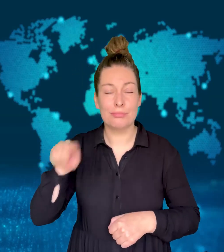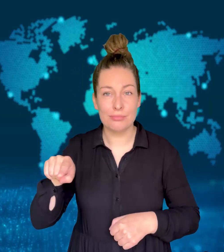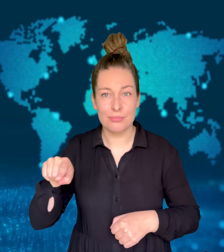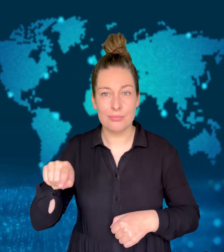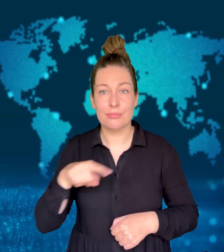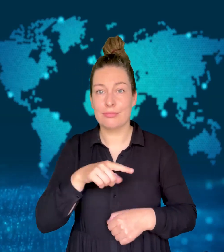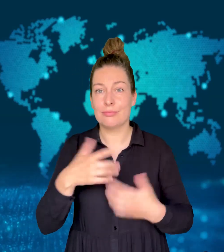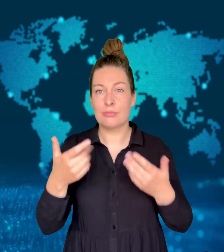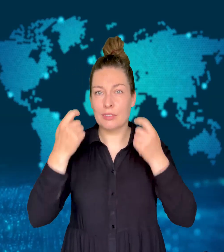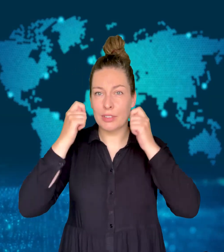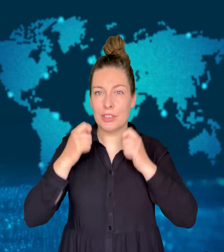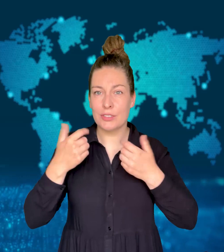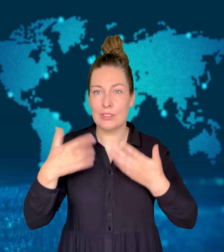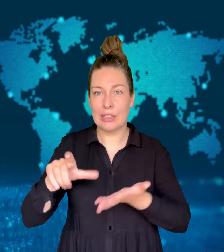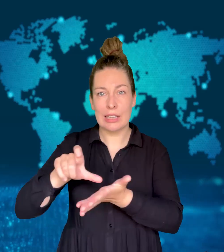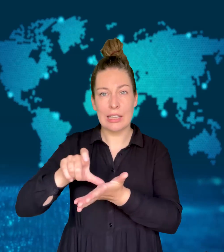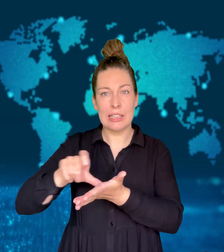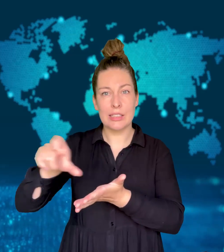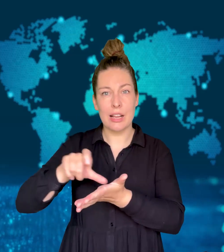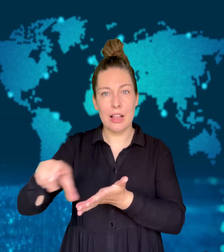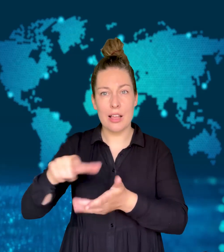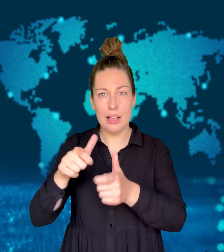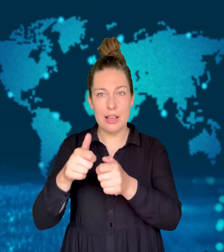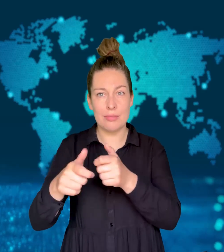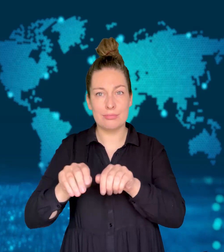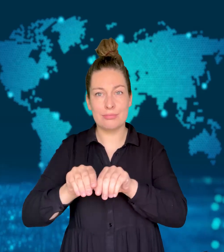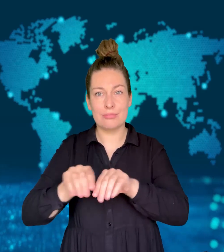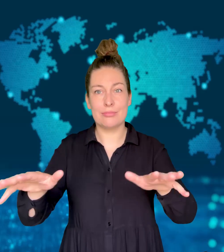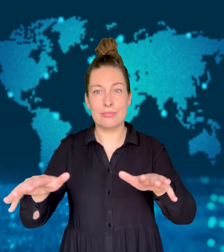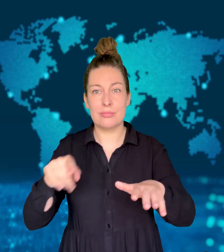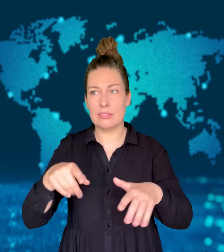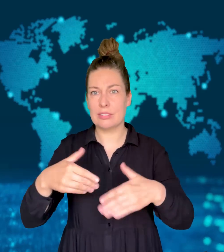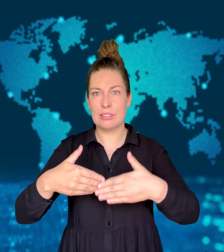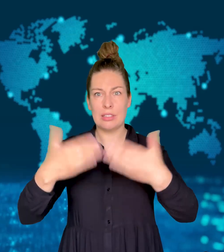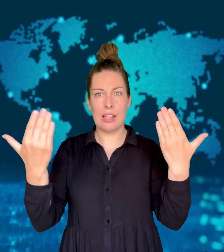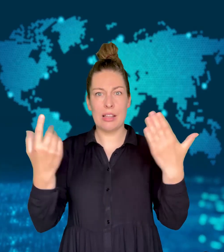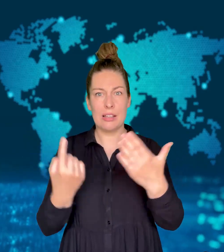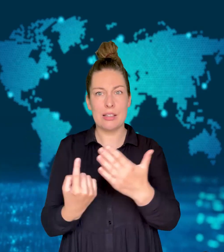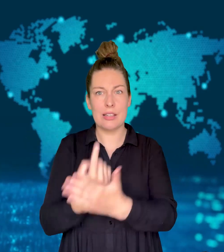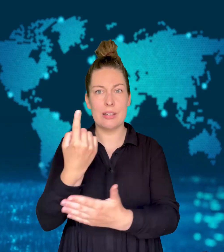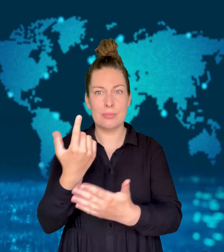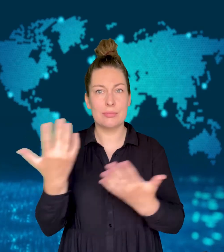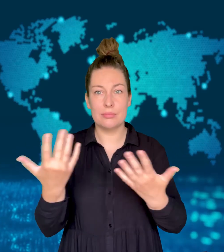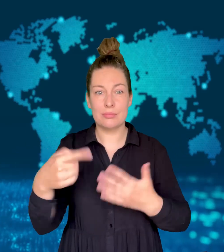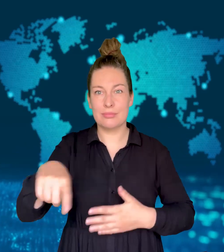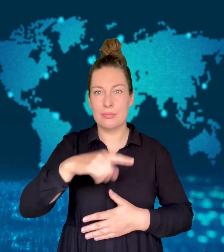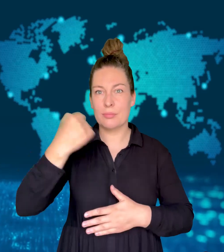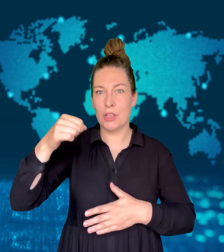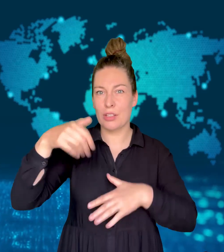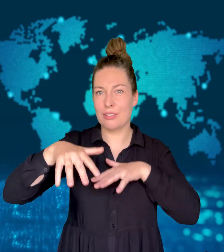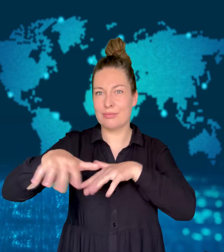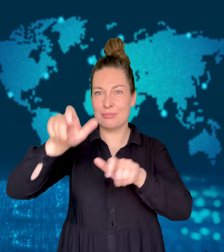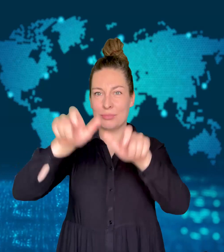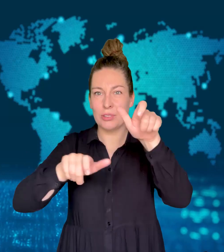She wrote an Instagram post that protesters had blocked